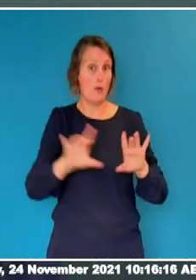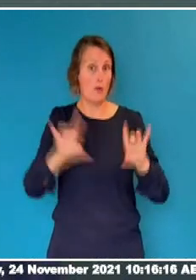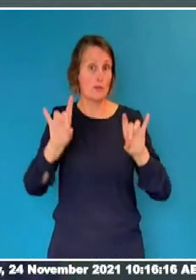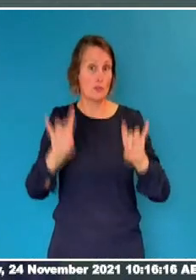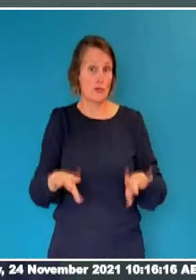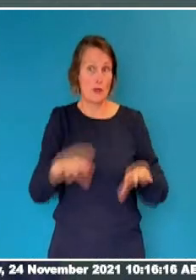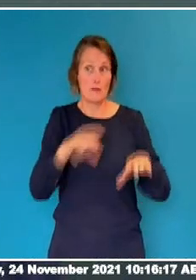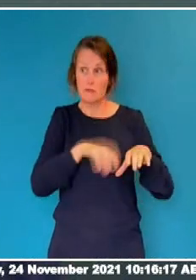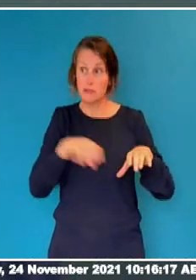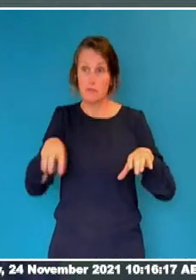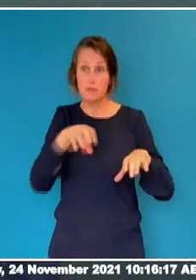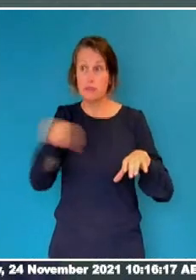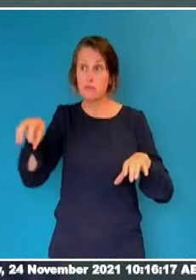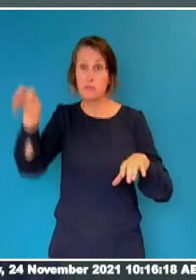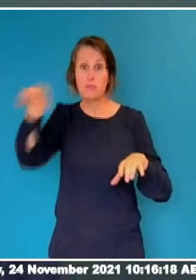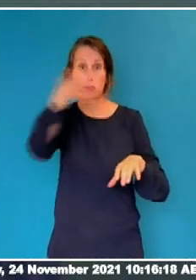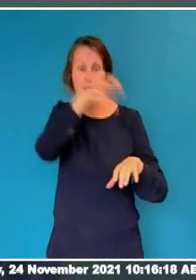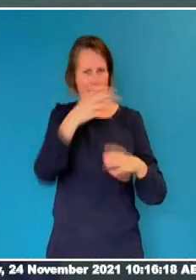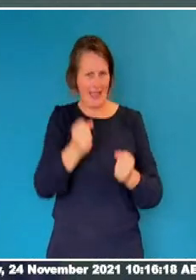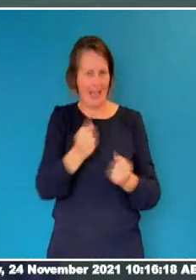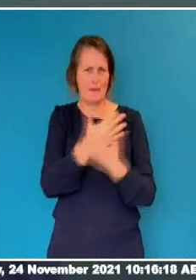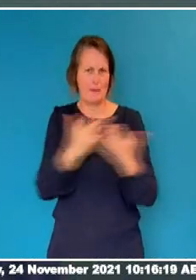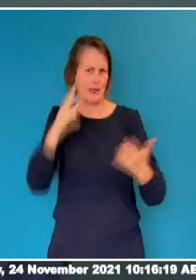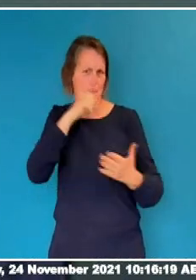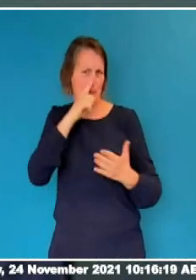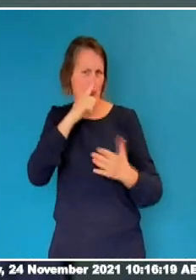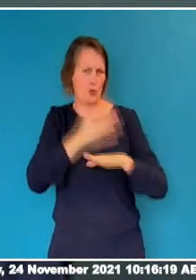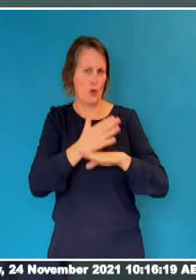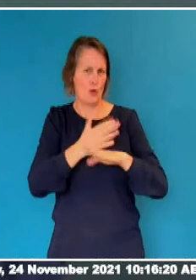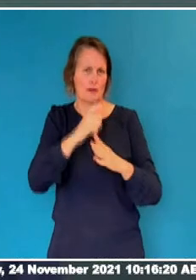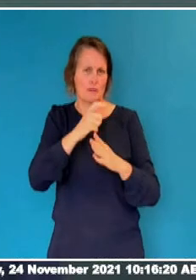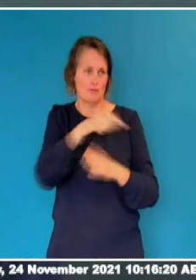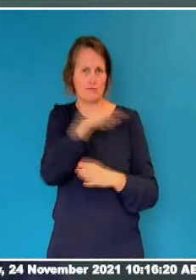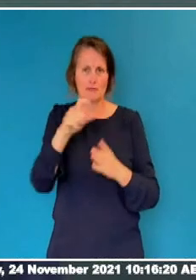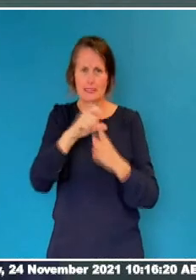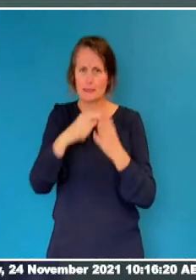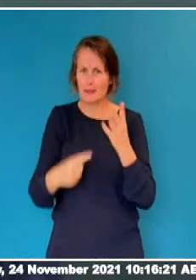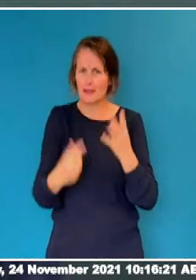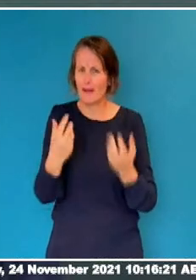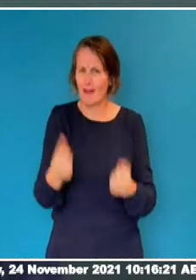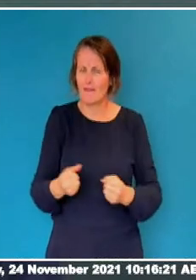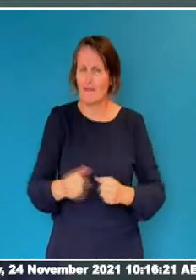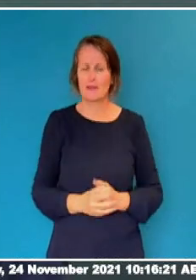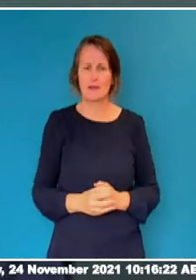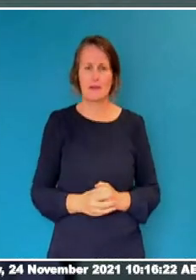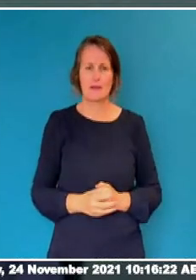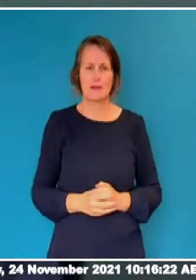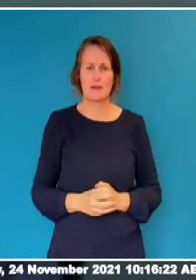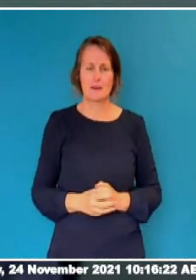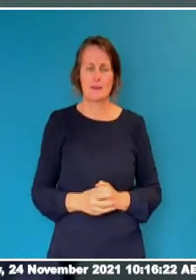number of people with disabilities working in it and in many of those instances there